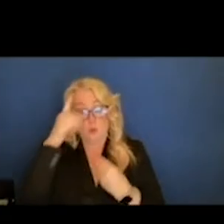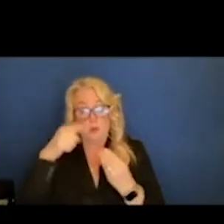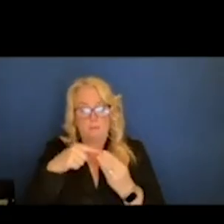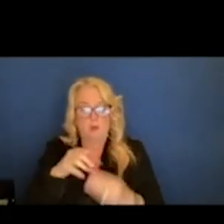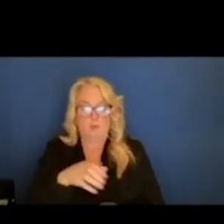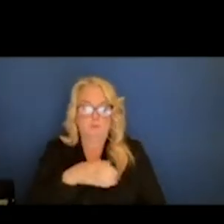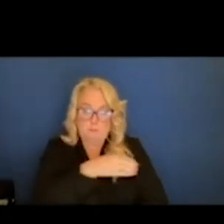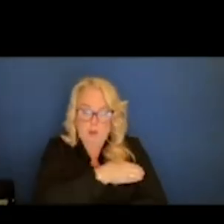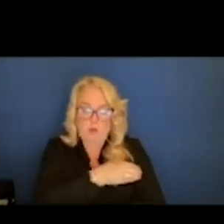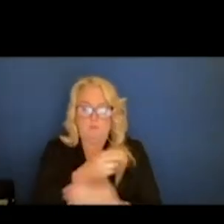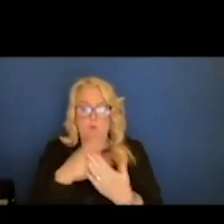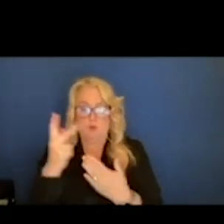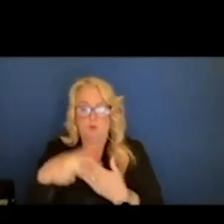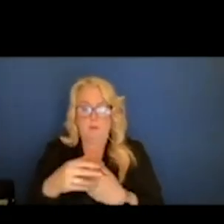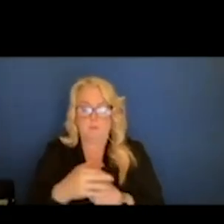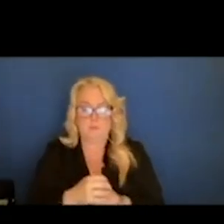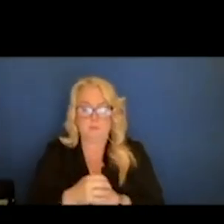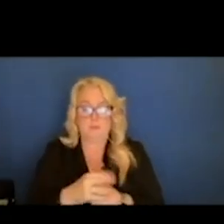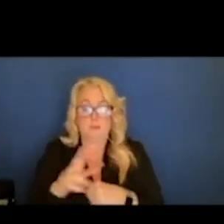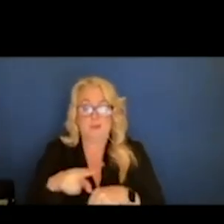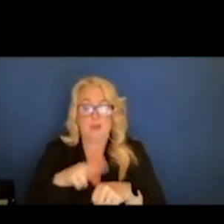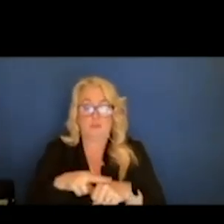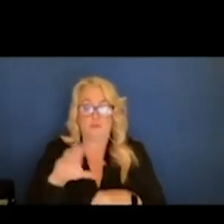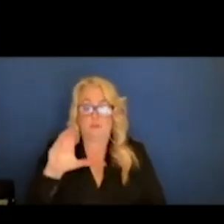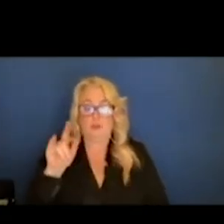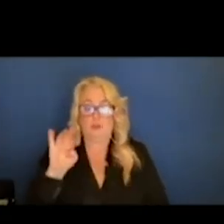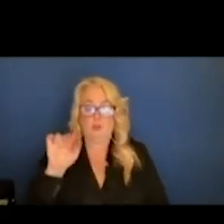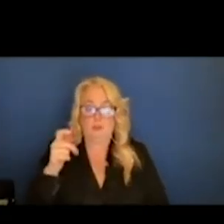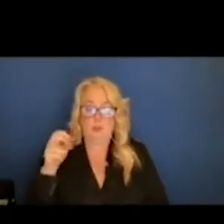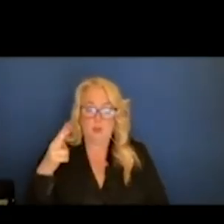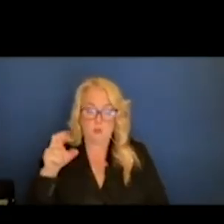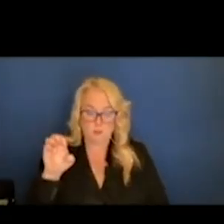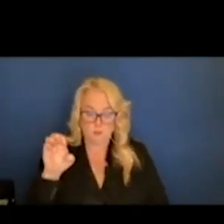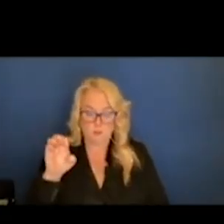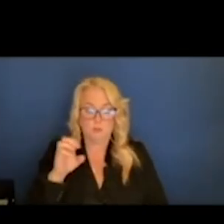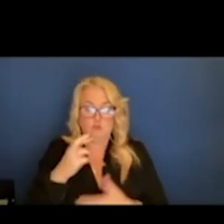These Powerful Programs. National Clearinghouse of Rehabilitation